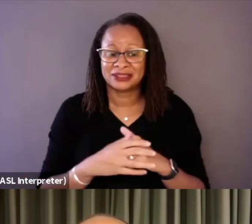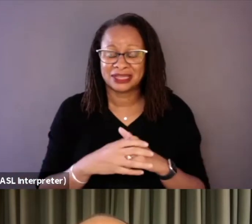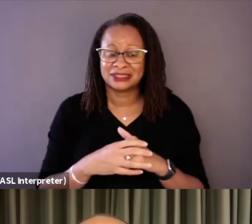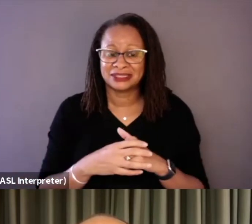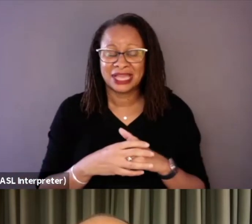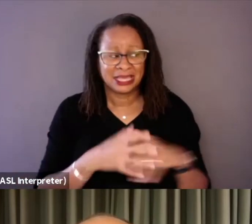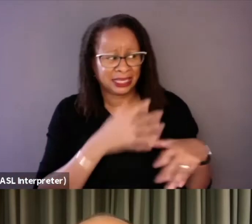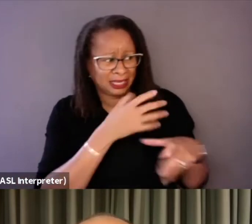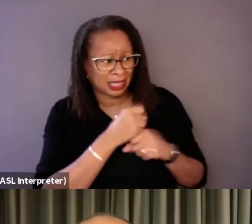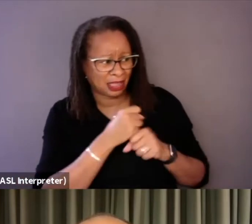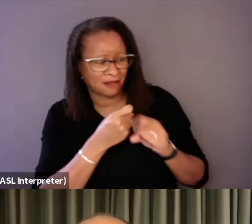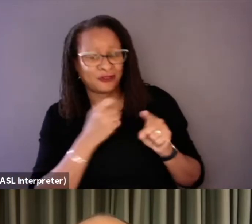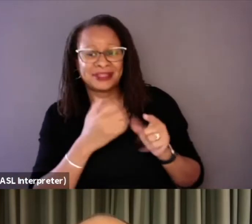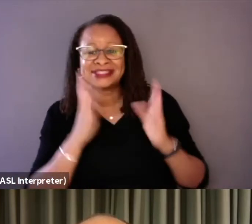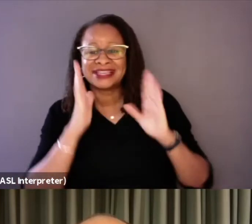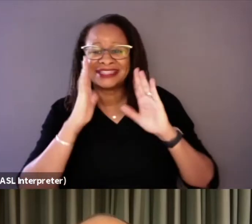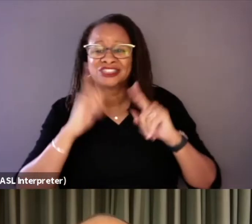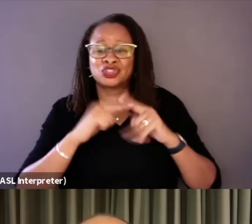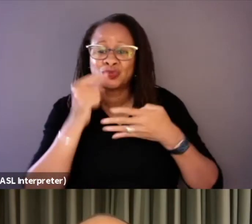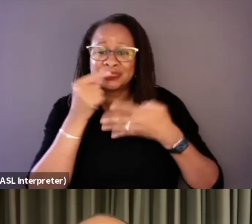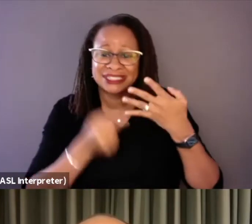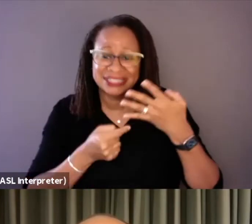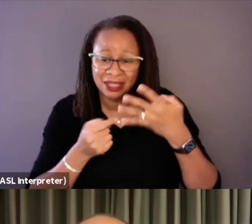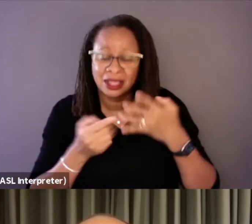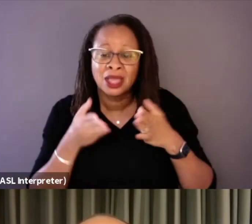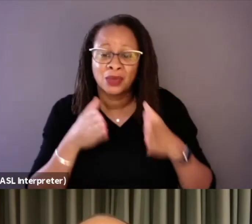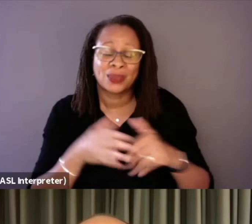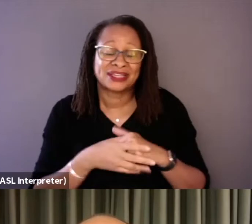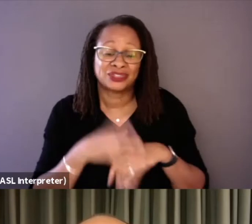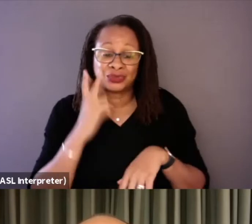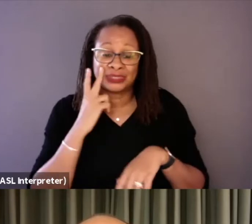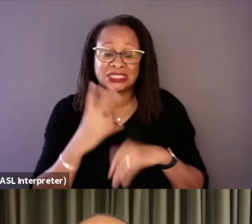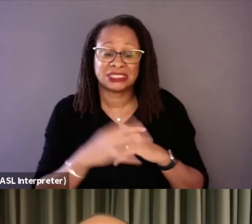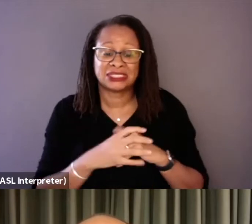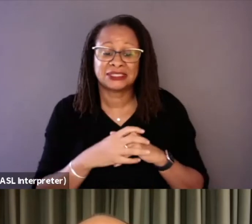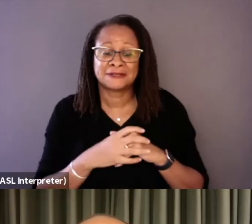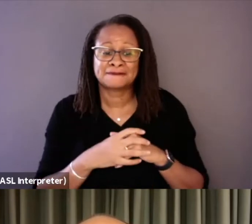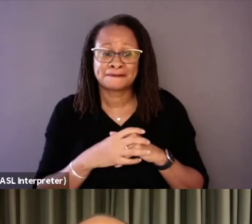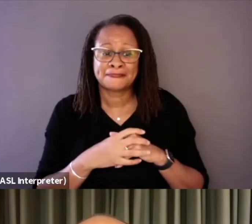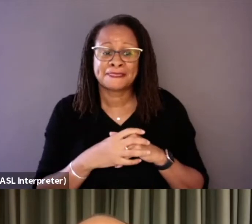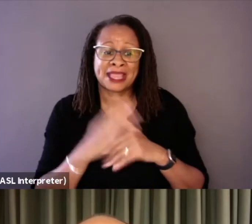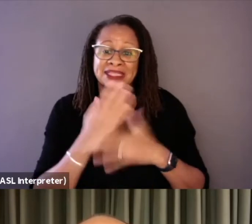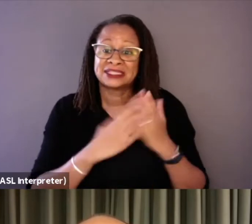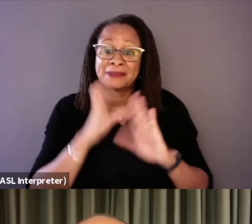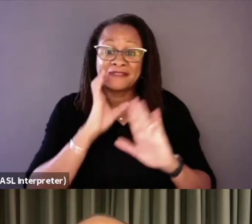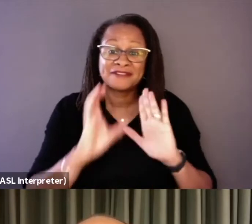attention to detail in ways that you can see in some of the photographs and certainly in the paintings